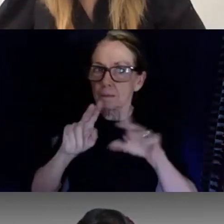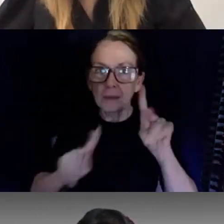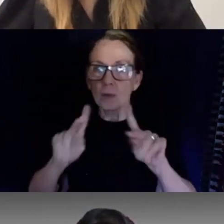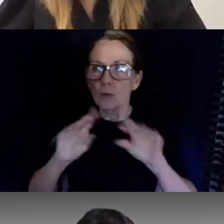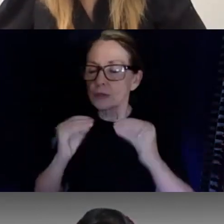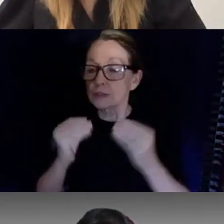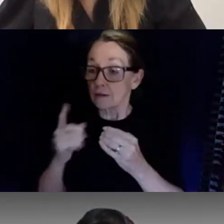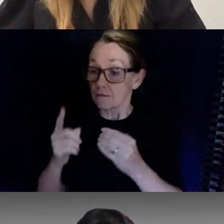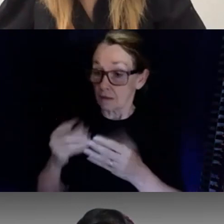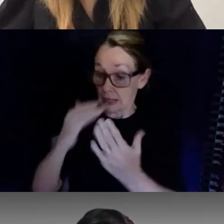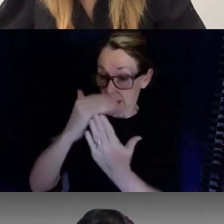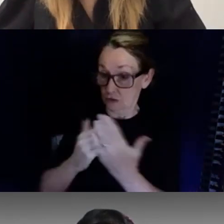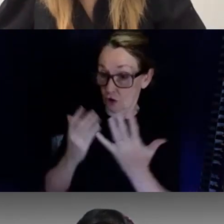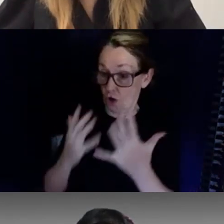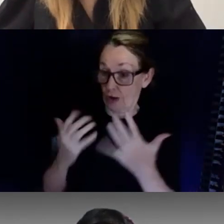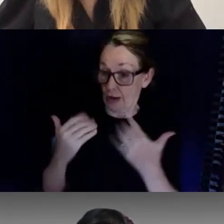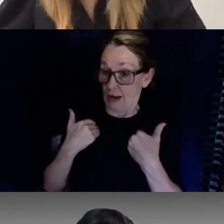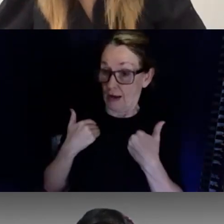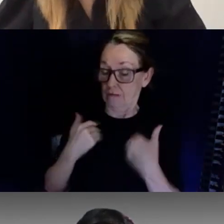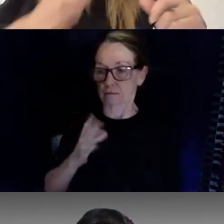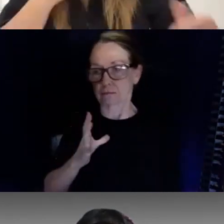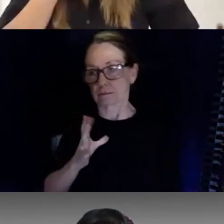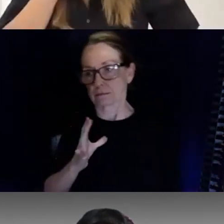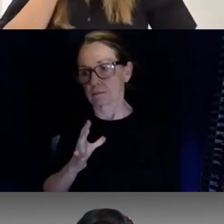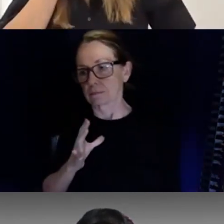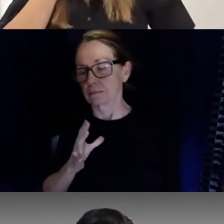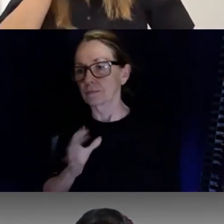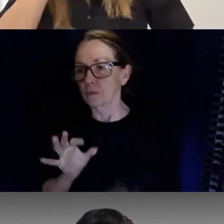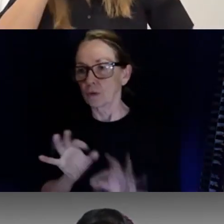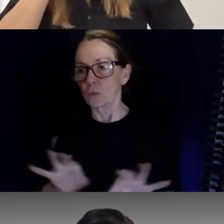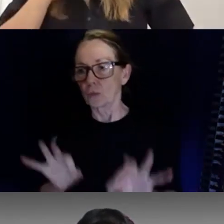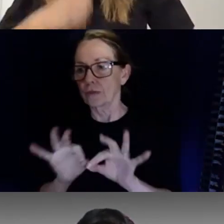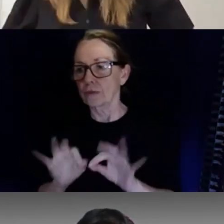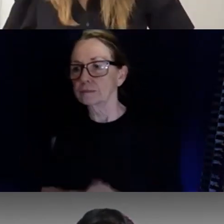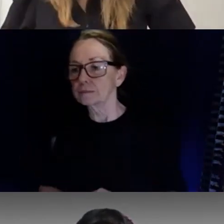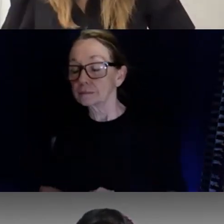IF THAT ALREADY EXISTS SOMEWHERE, THAT'S GOING TO SAVE US A LOT OF WORK FROM HAVING TO GO OUT AND TRY TO FIND THOSE PEOPLE. AND THOSE ORGANIZATIONS.